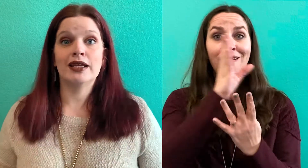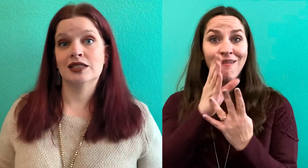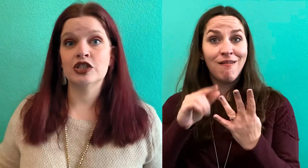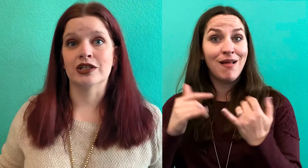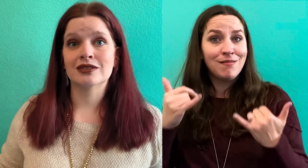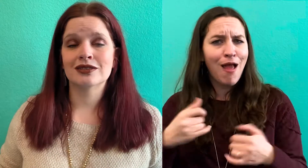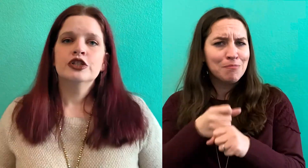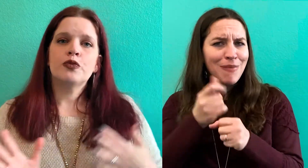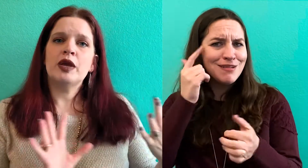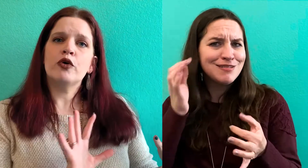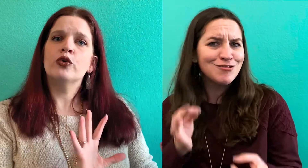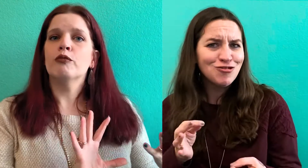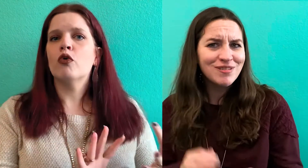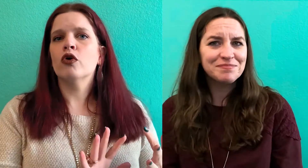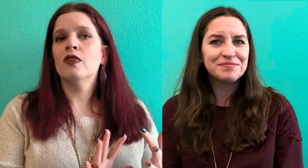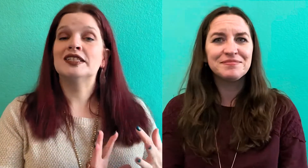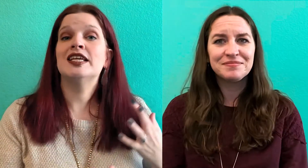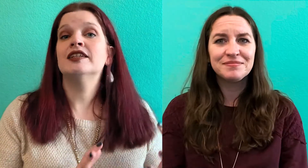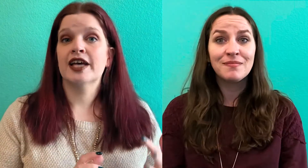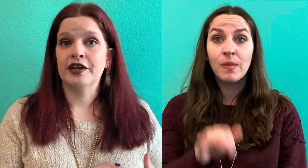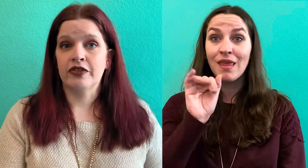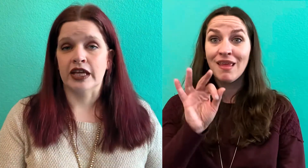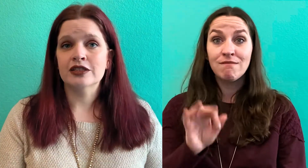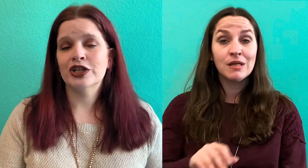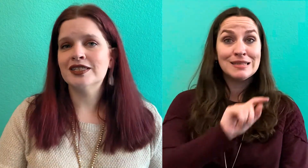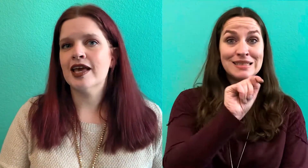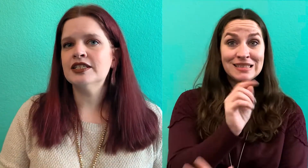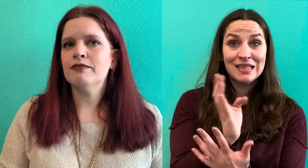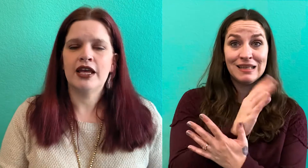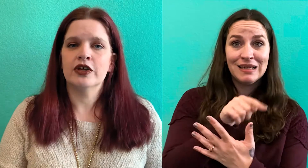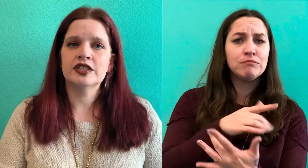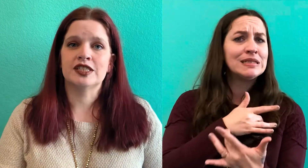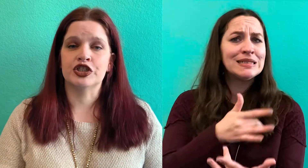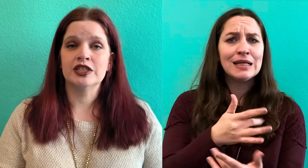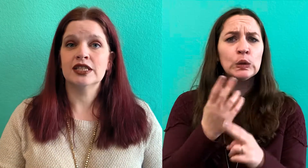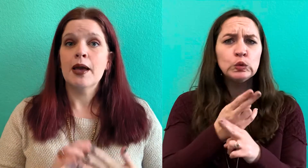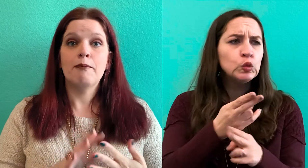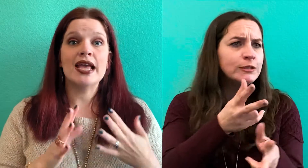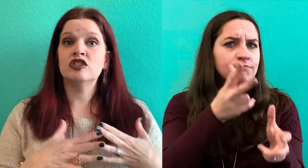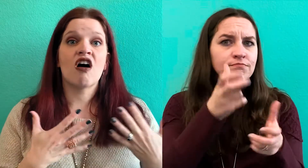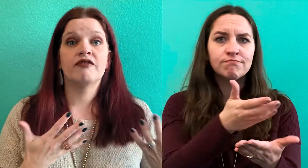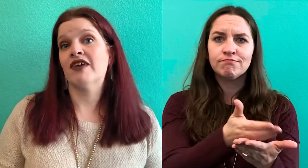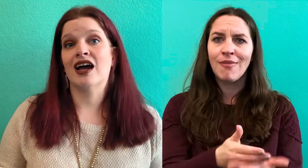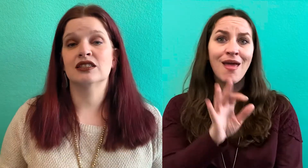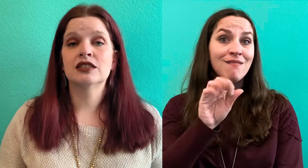to make decisions. So people who are more on the T side of things are going to tend to make their decisions based on facts.